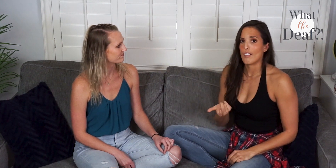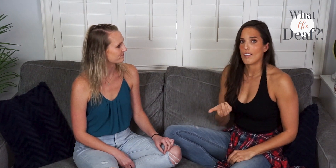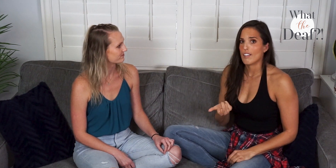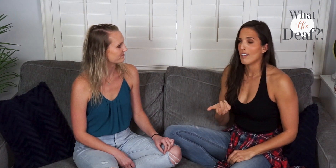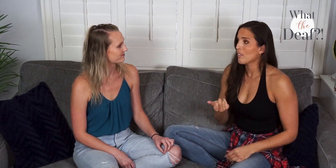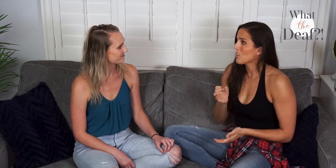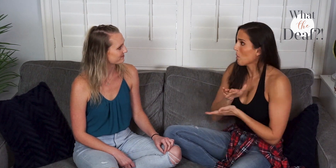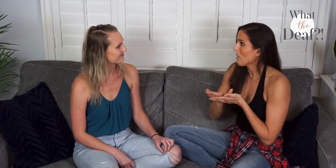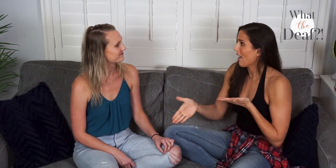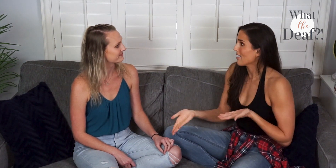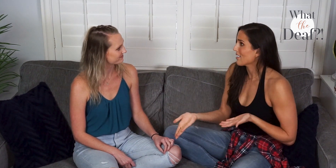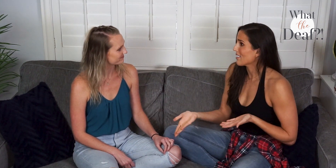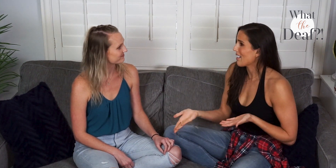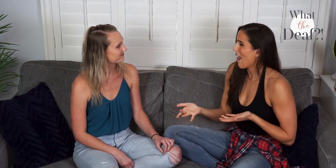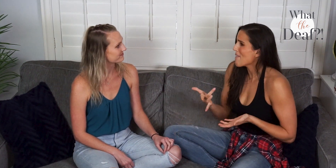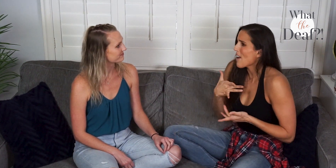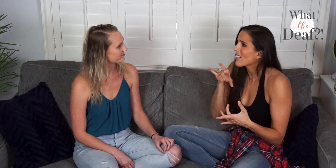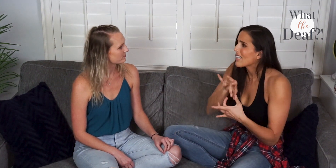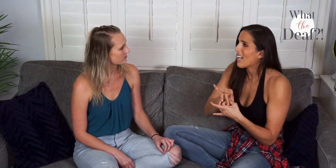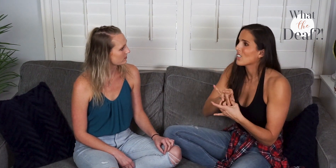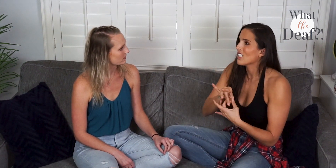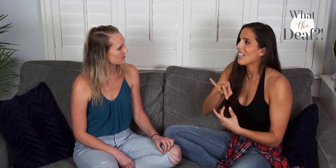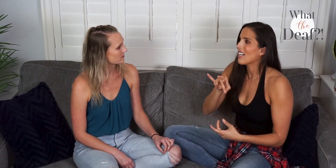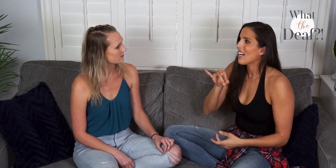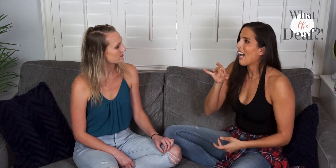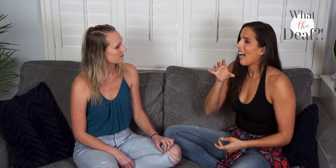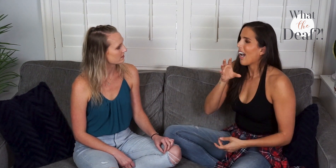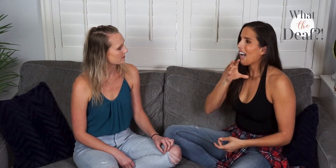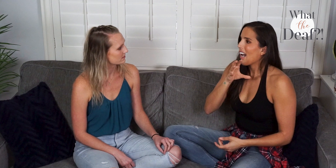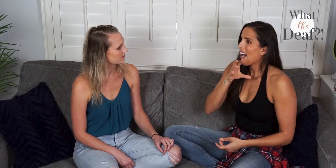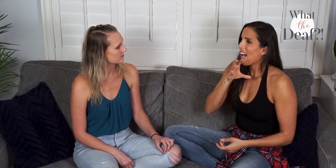and it's so refreshing and so nice. And I felt a connection.